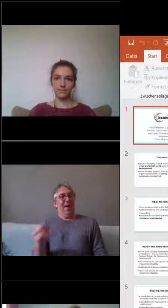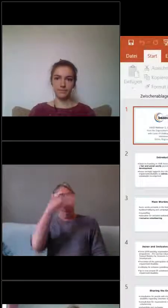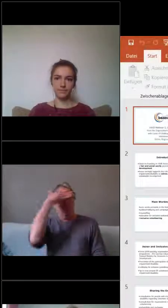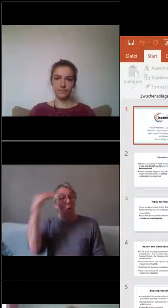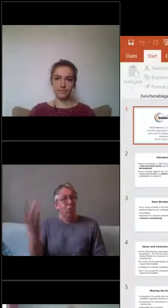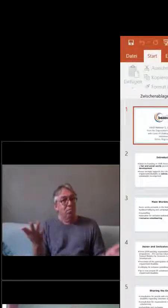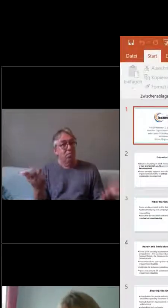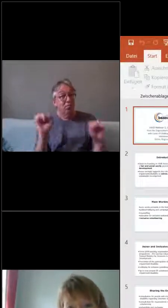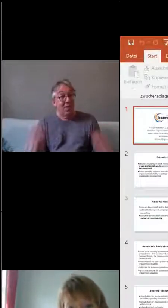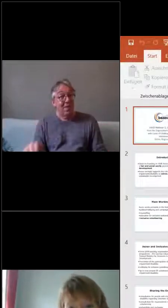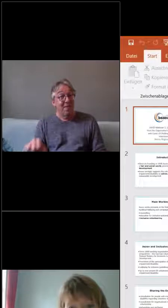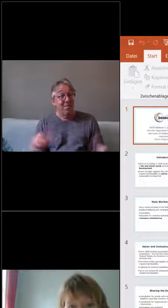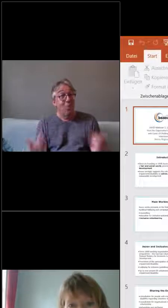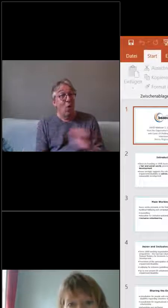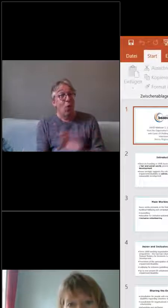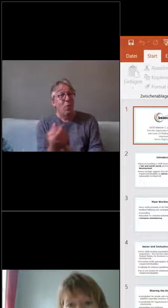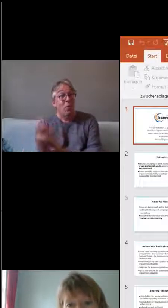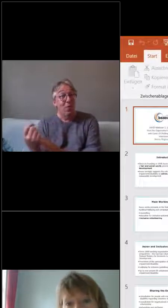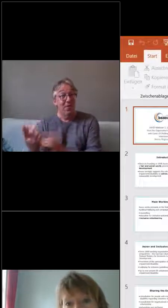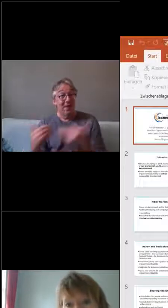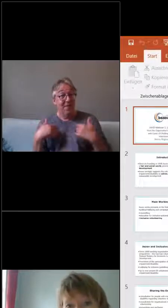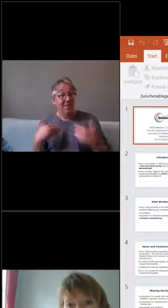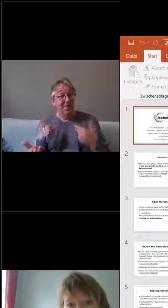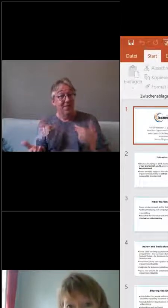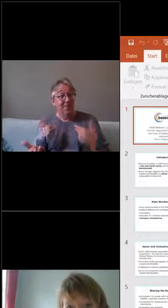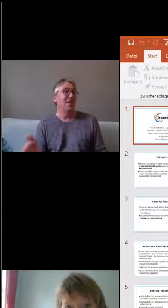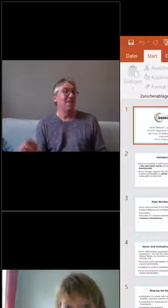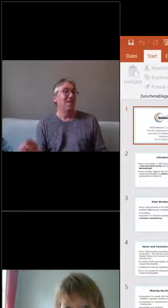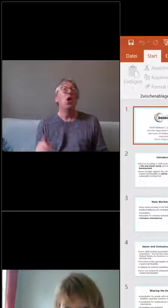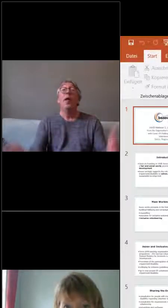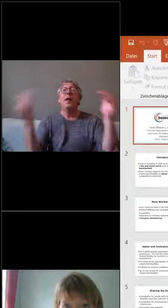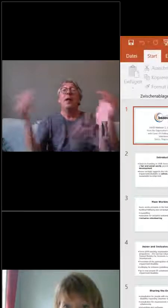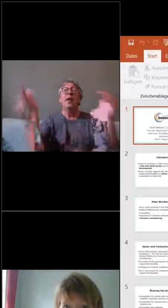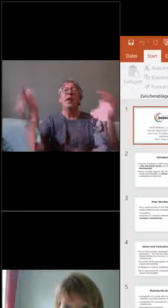Our next speaker, Regina Fuchs, who is coming from Bezev, Germany,